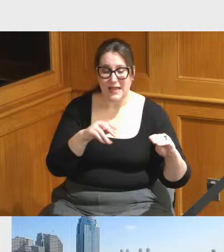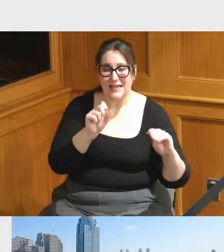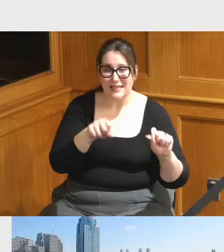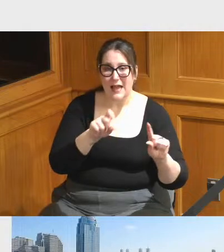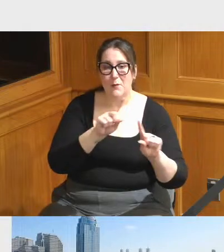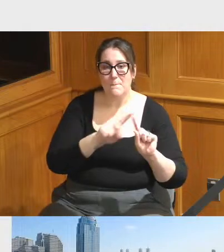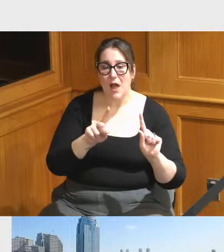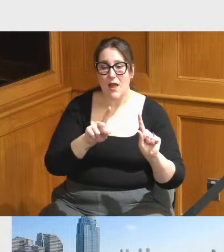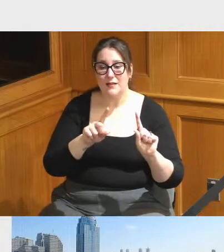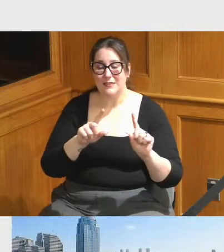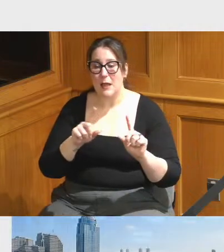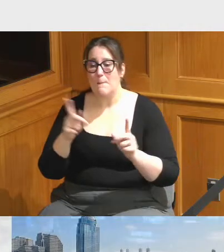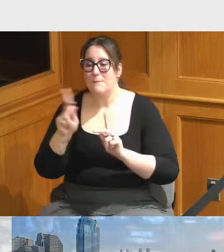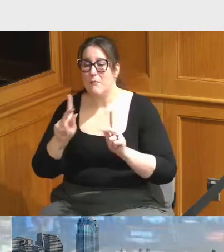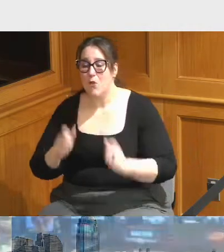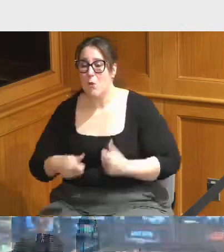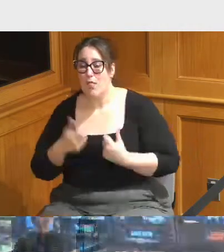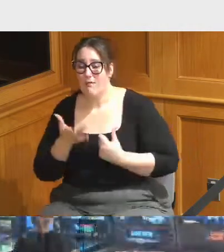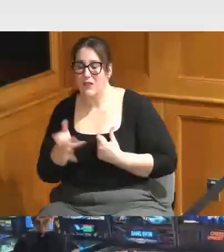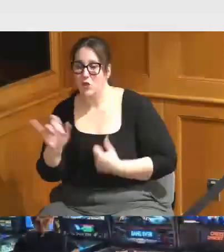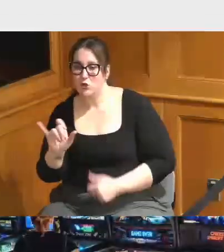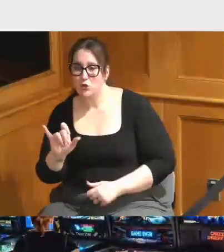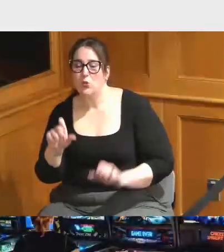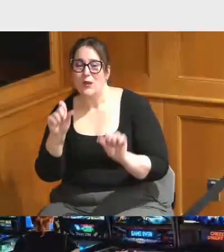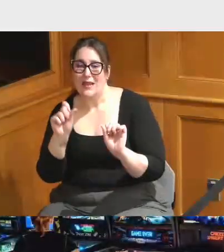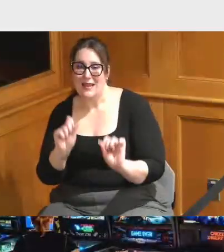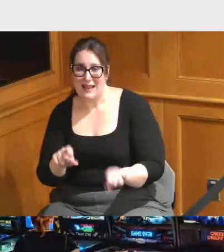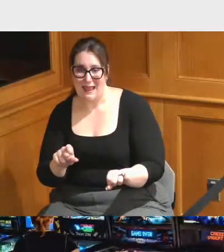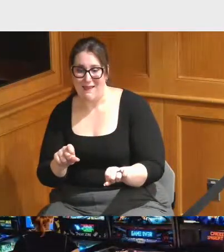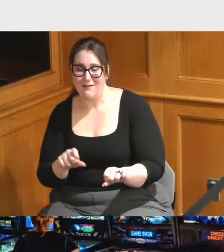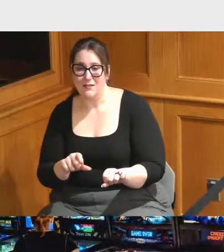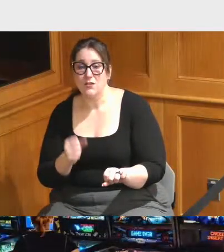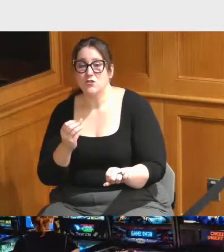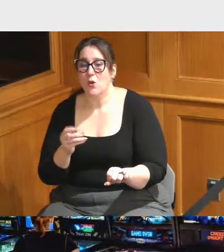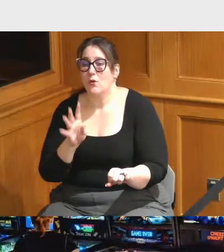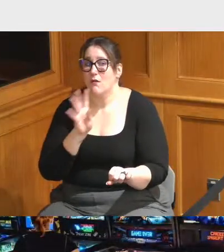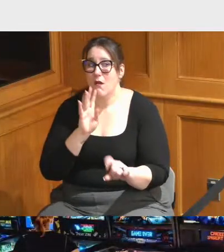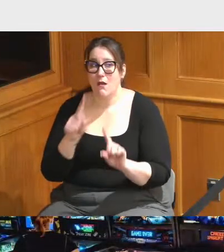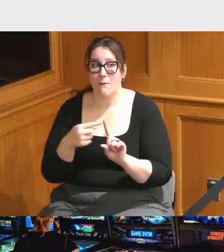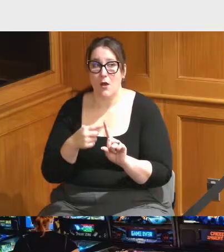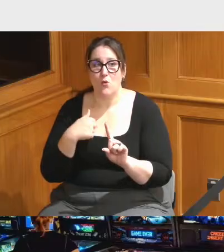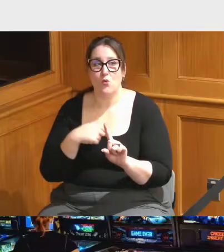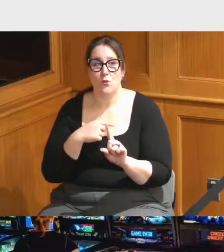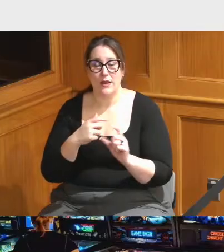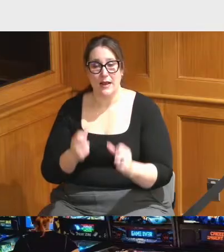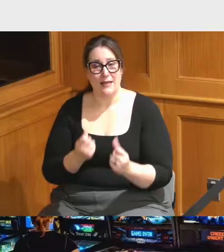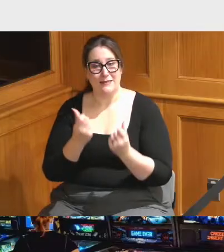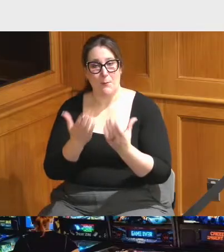the residents on site. So speaking to this we we did a supply analysis. We looked at the different